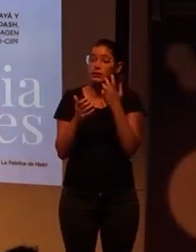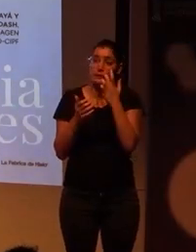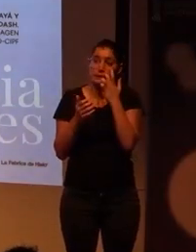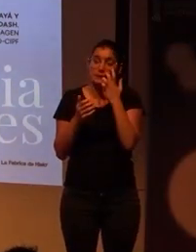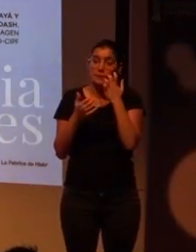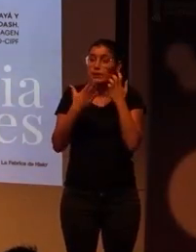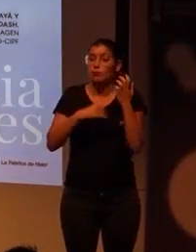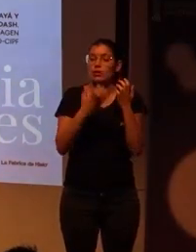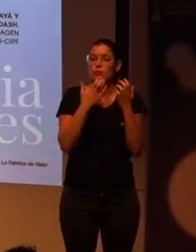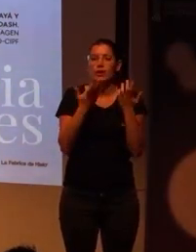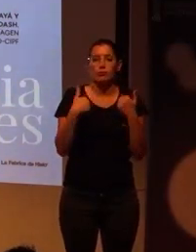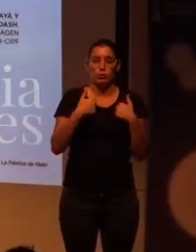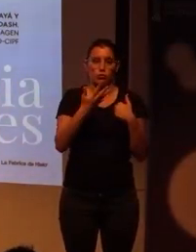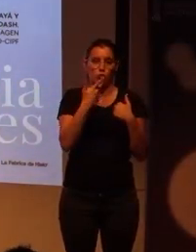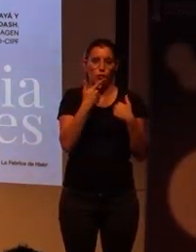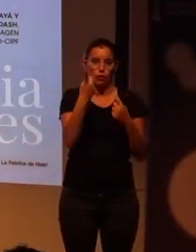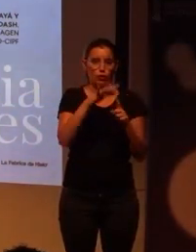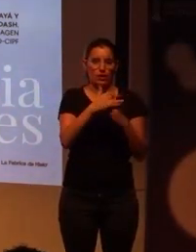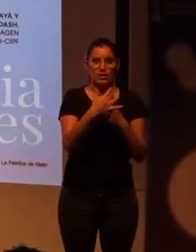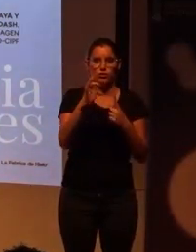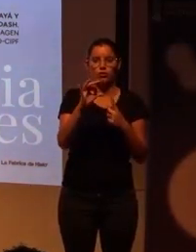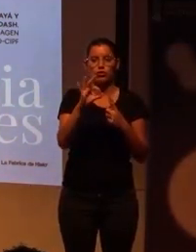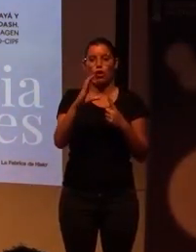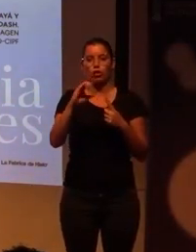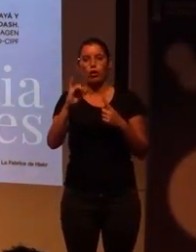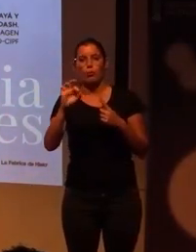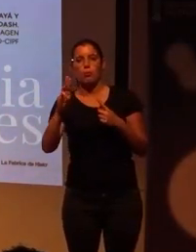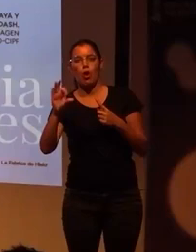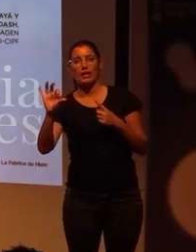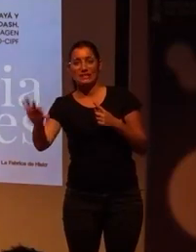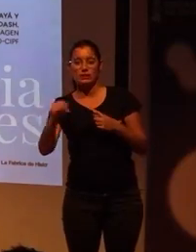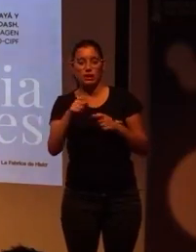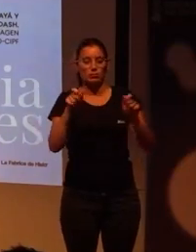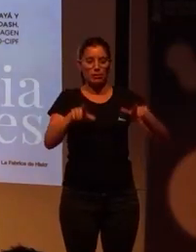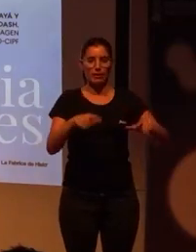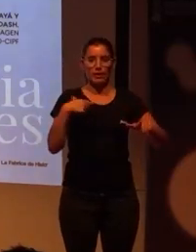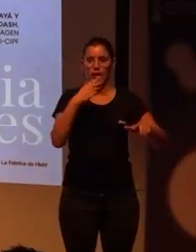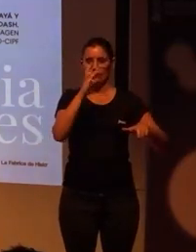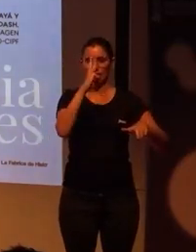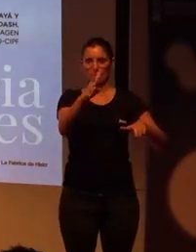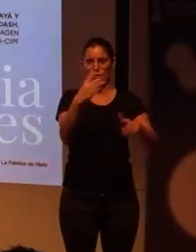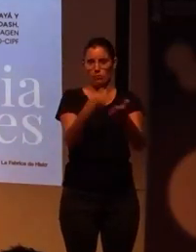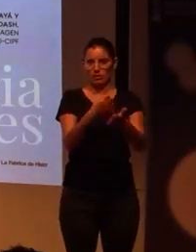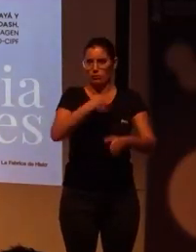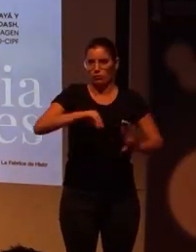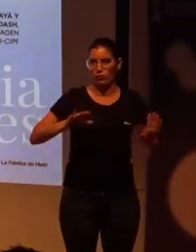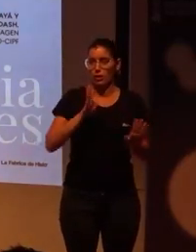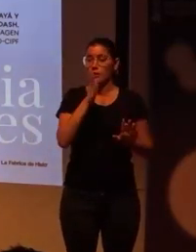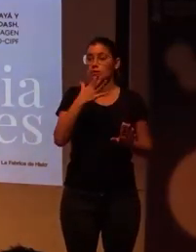for example, in the case that I know best, the Sociópolis orchards, you can have your plot for 3 years and it can be renewed,